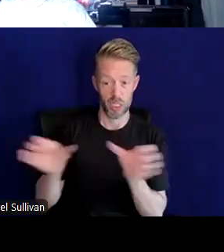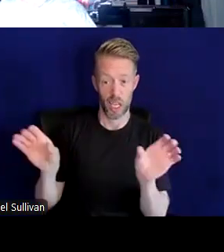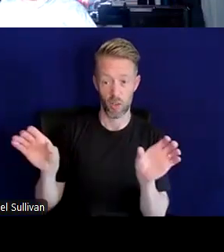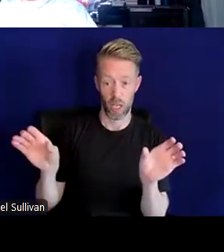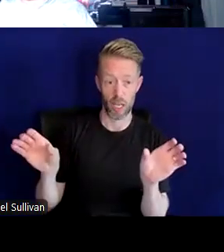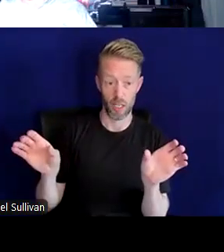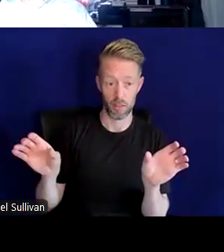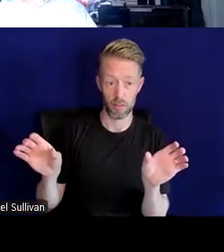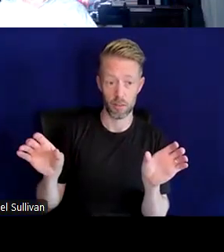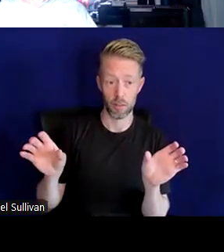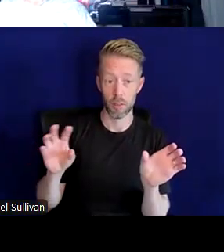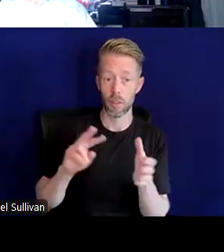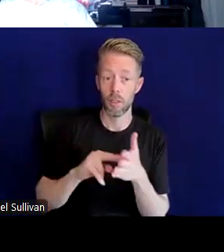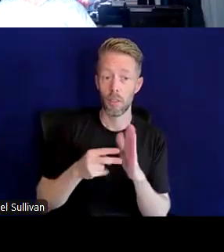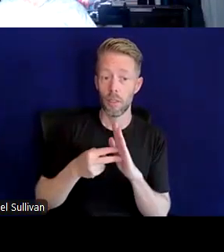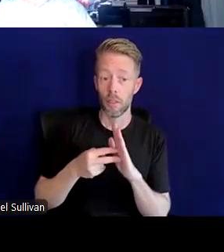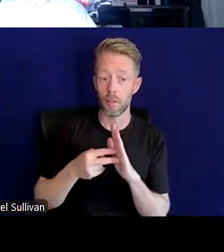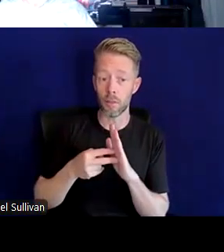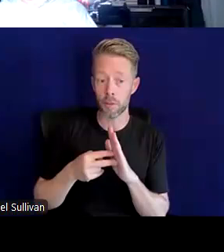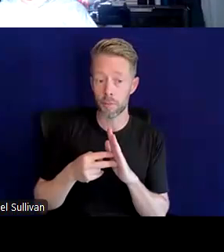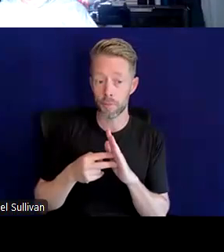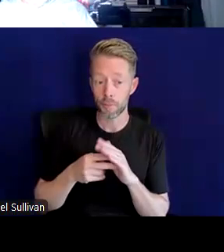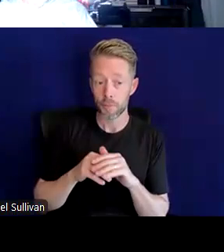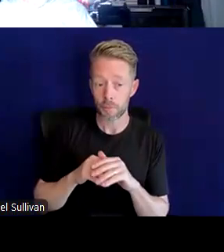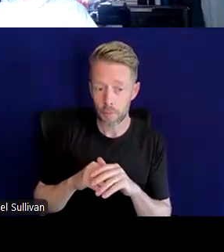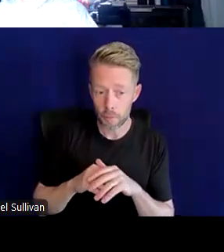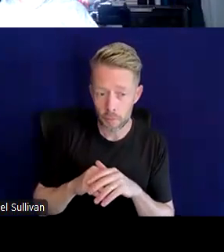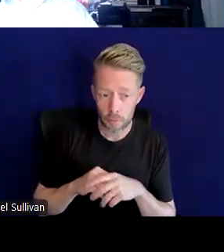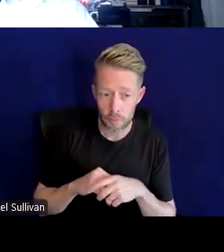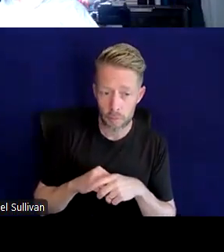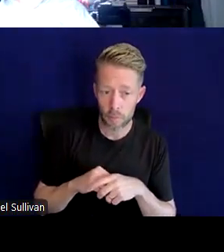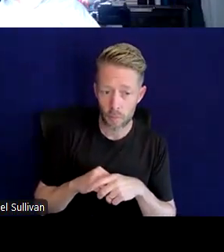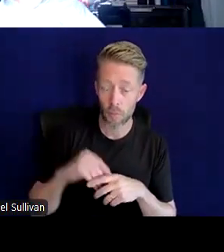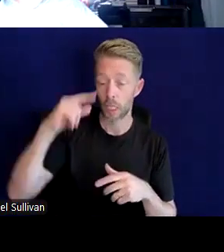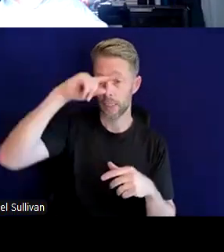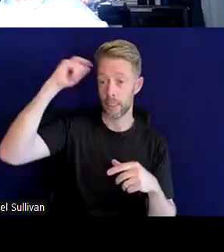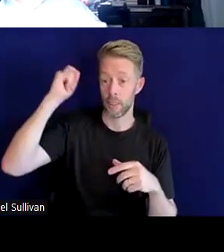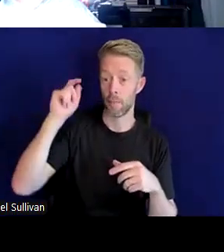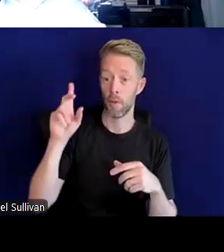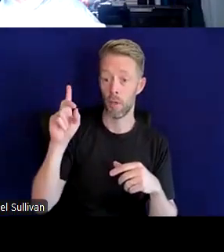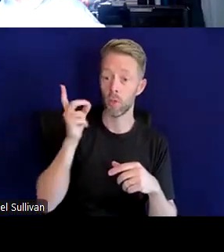segregated so the accessible , well the summer storm was the